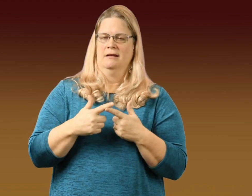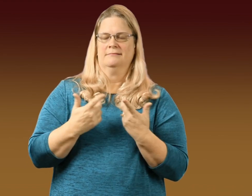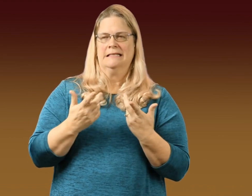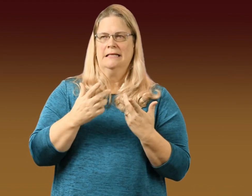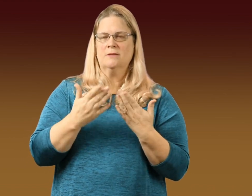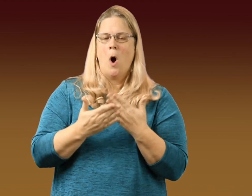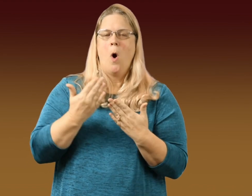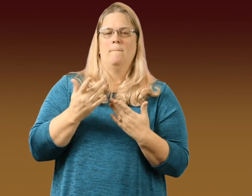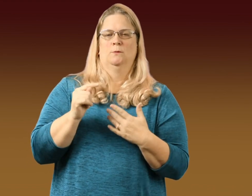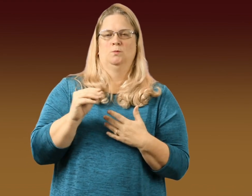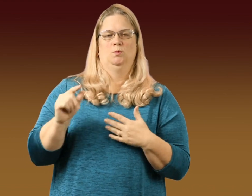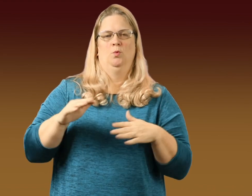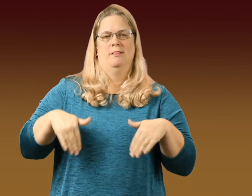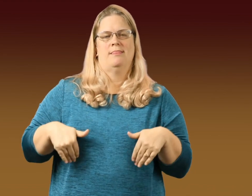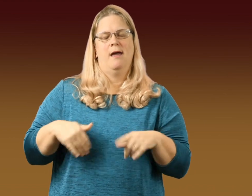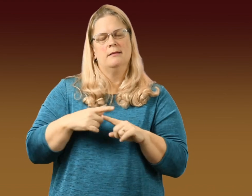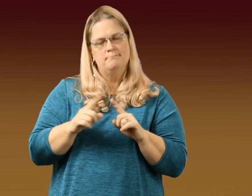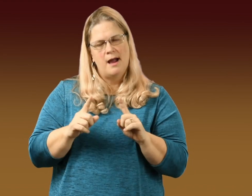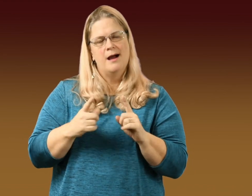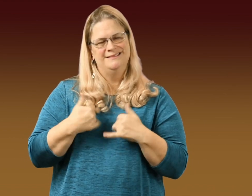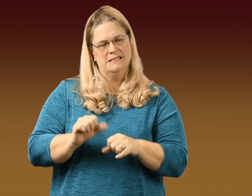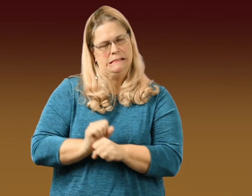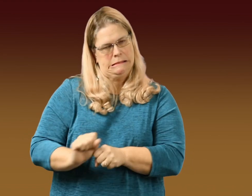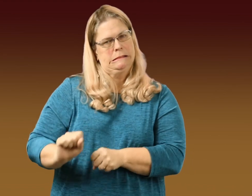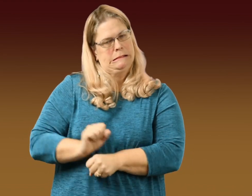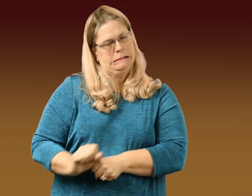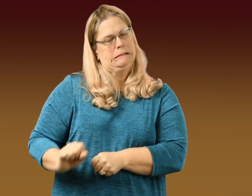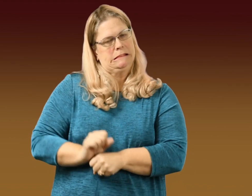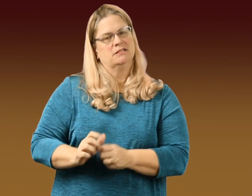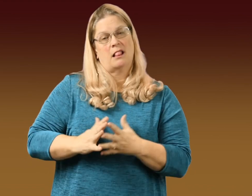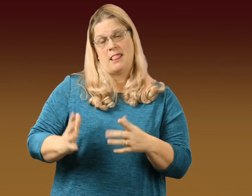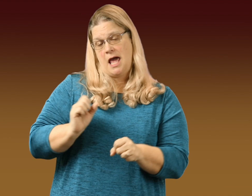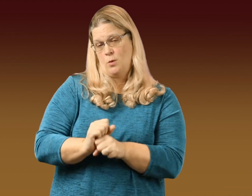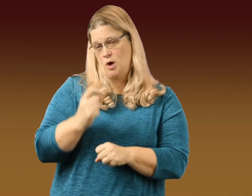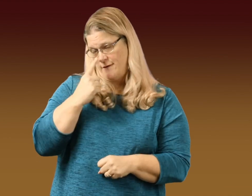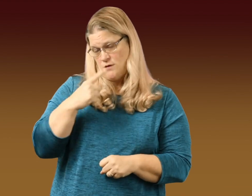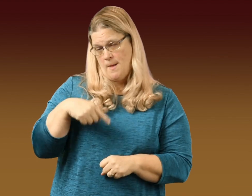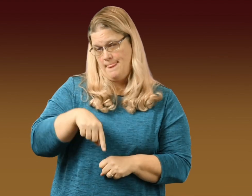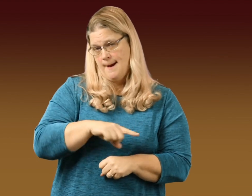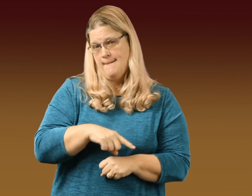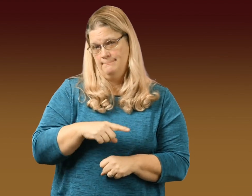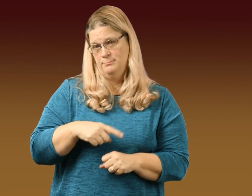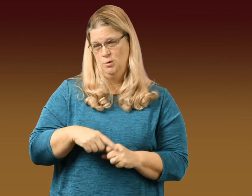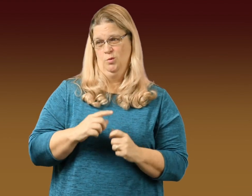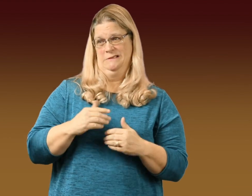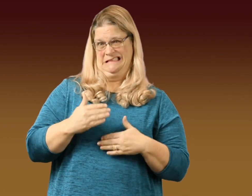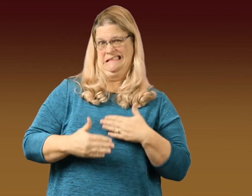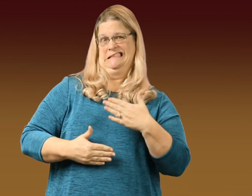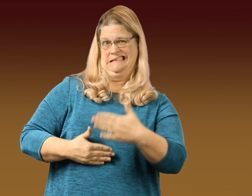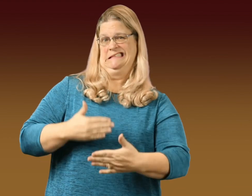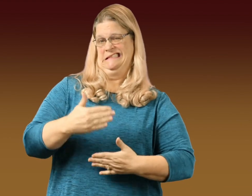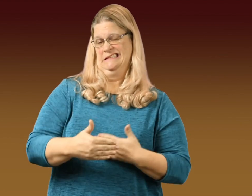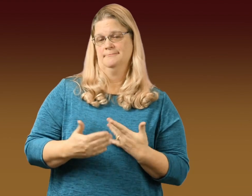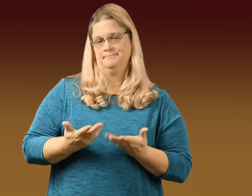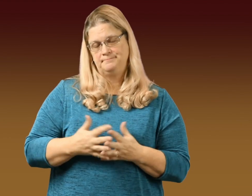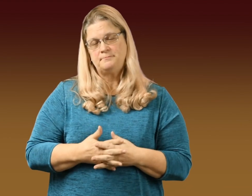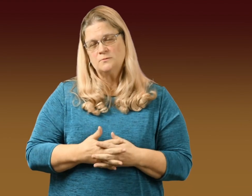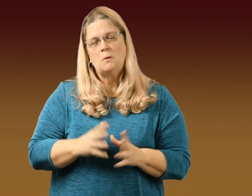the opportunity to do that -- it's almost too late. It requires a lot of work for them to make progress.